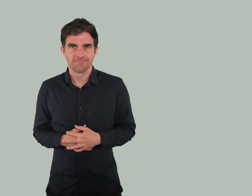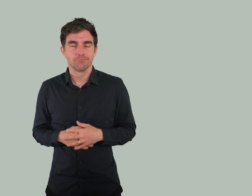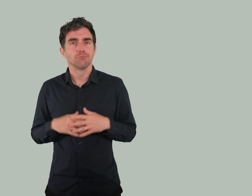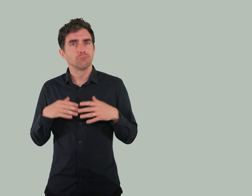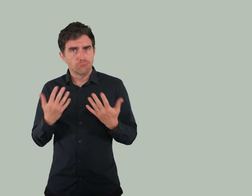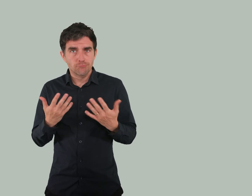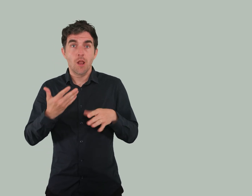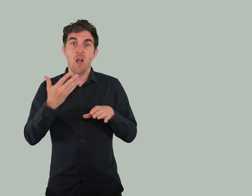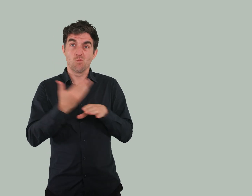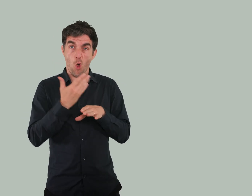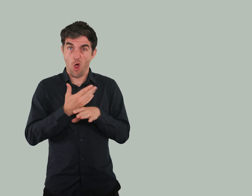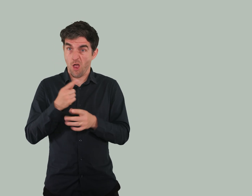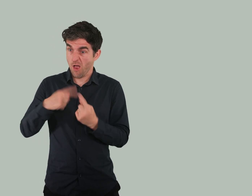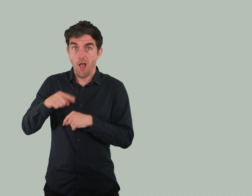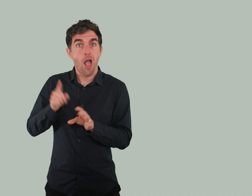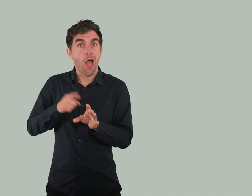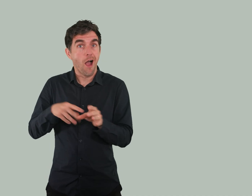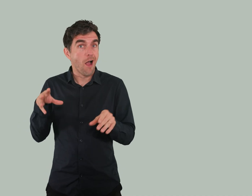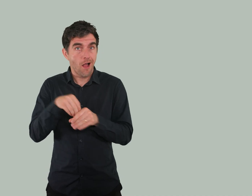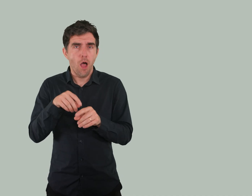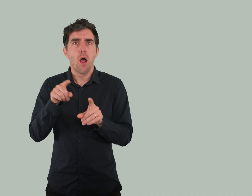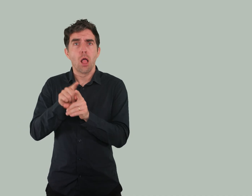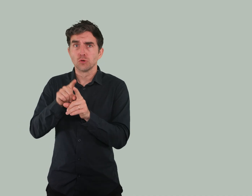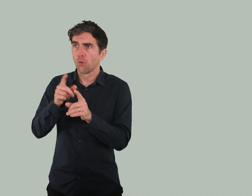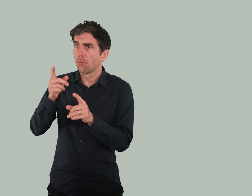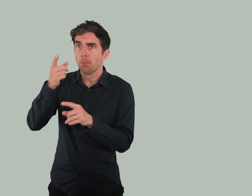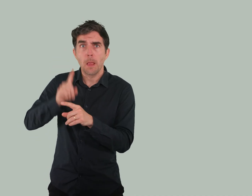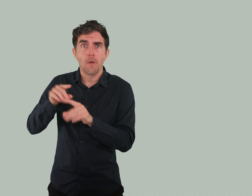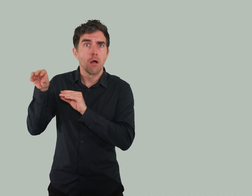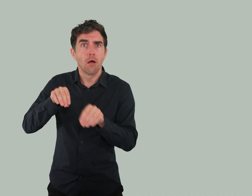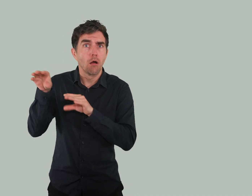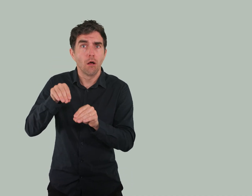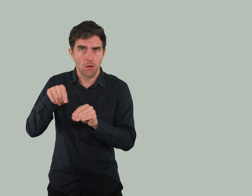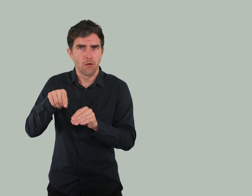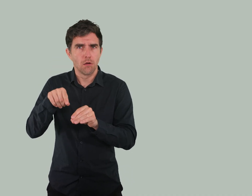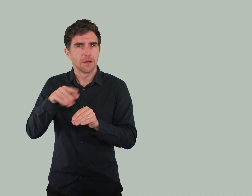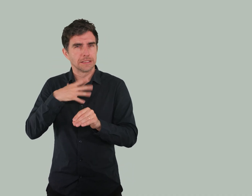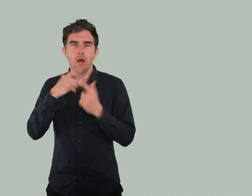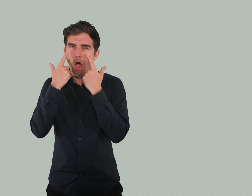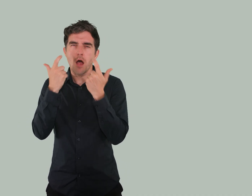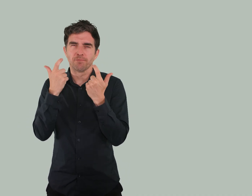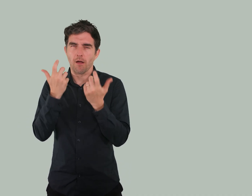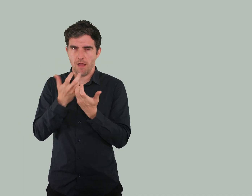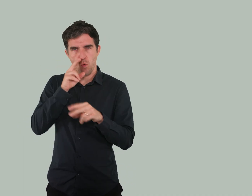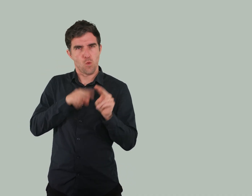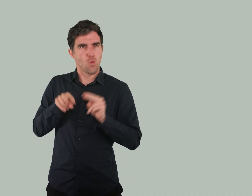277. The relationship between immigration and the youth labour market needs to be treated carefully.